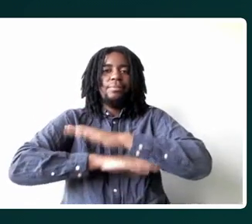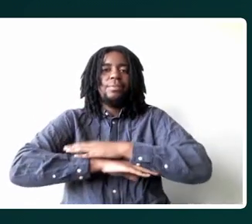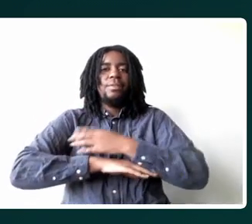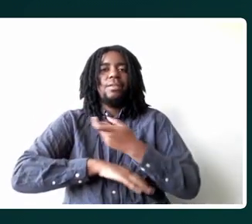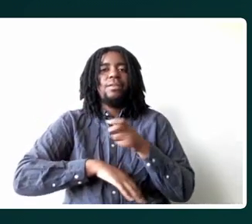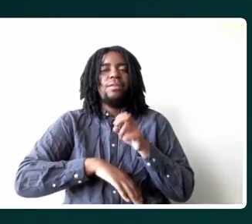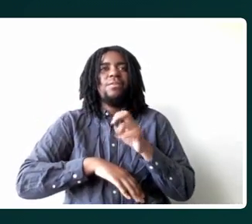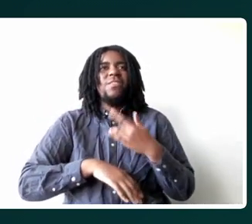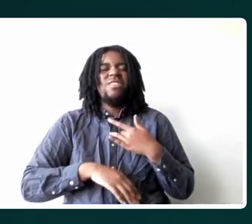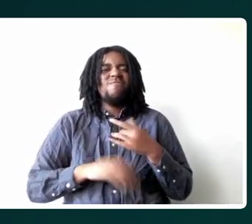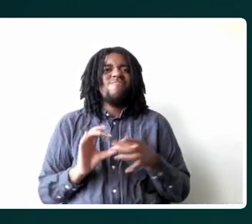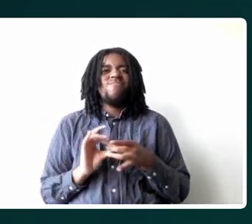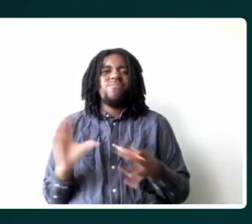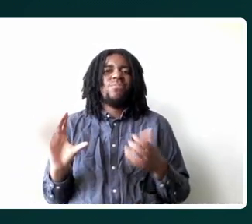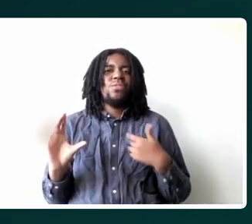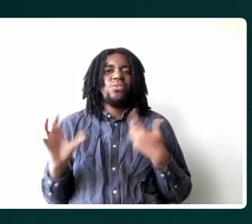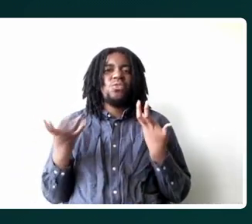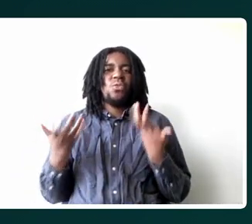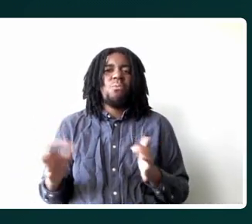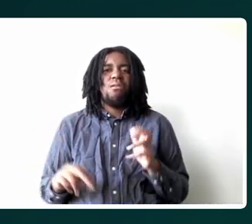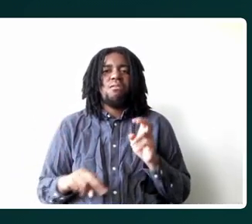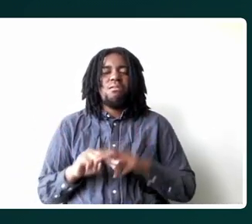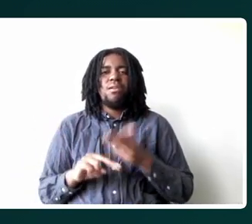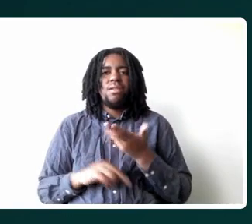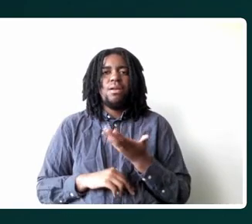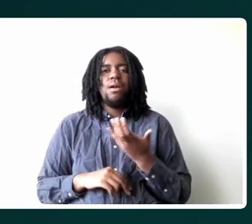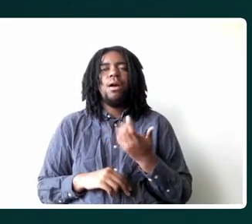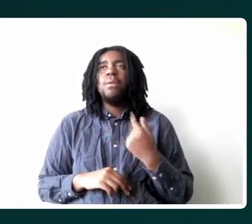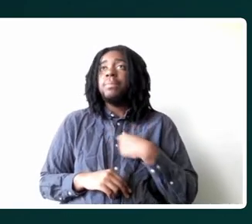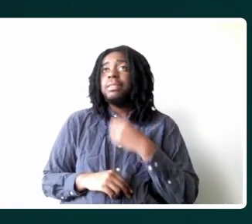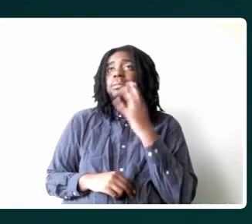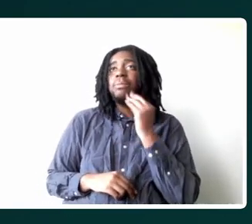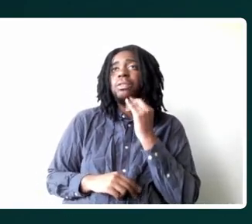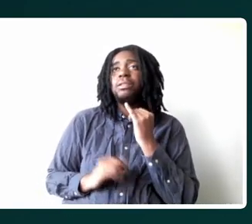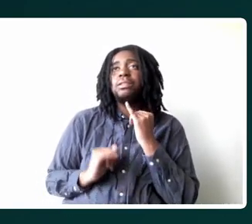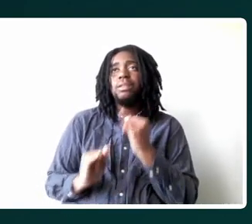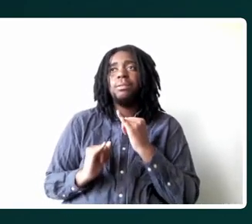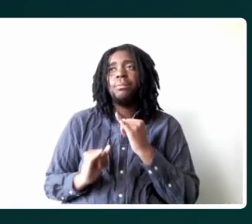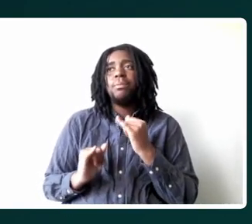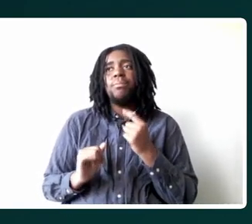before multiple times with people who don't seem interested in being at their jobs.